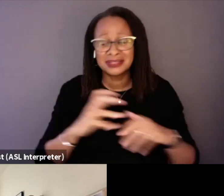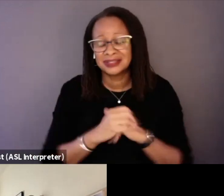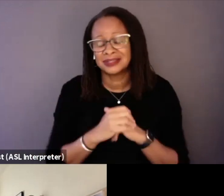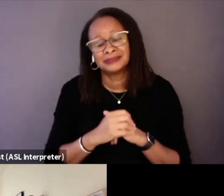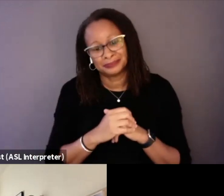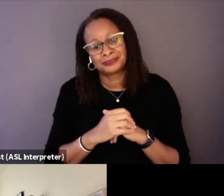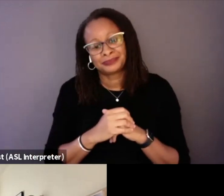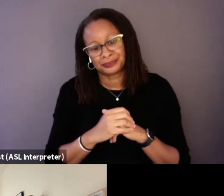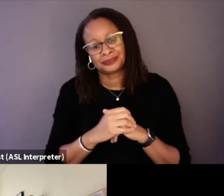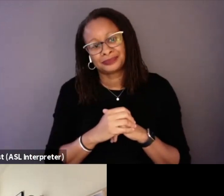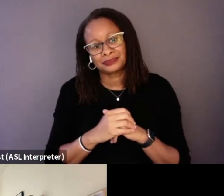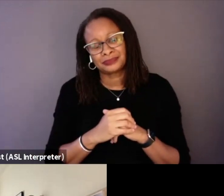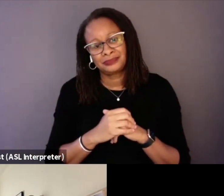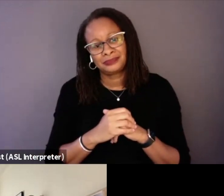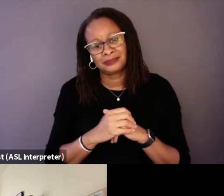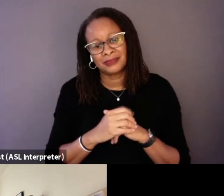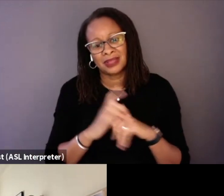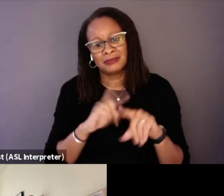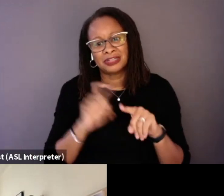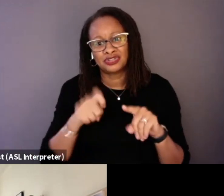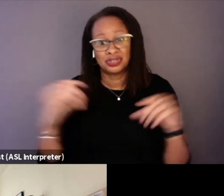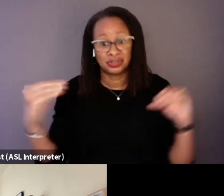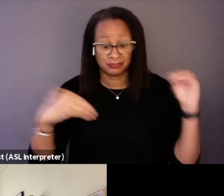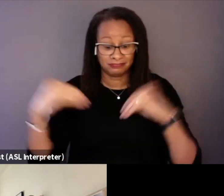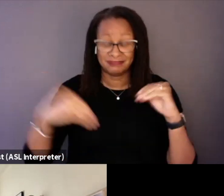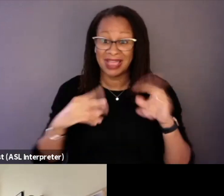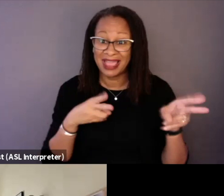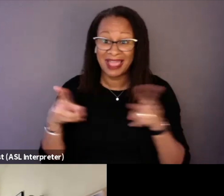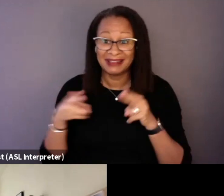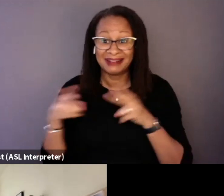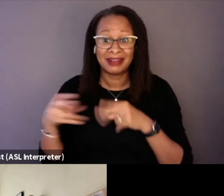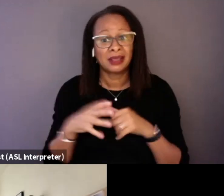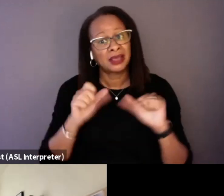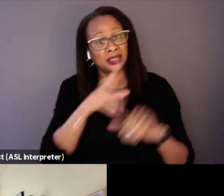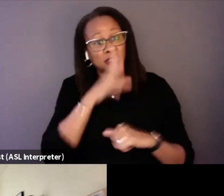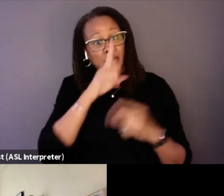But you had to put it together also. So talk to me about your editing process,